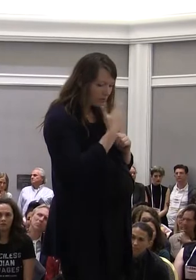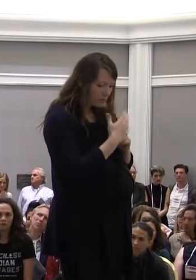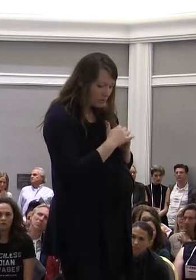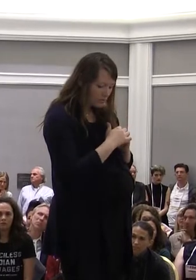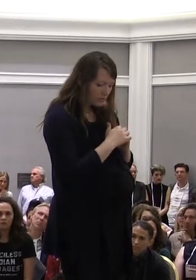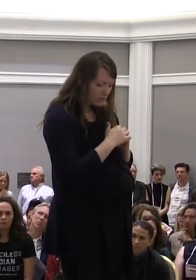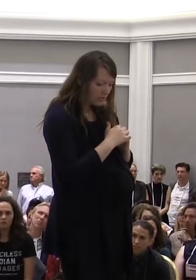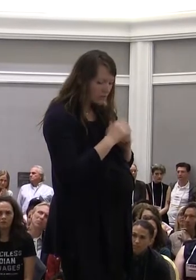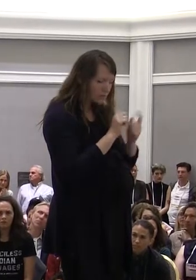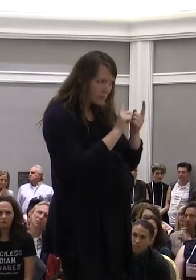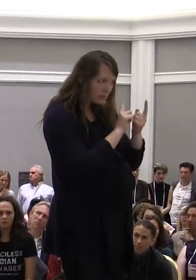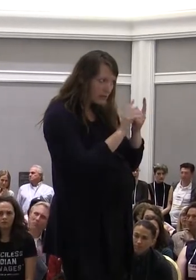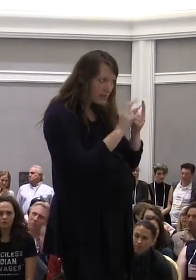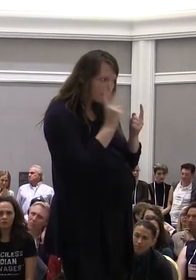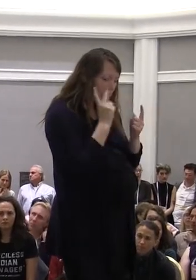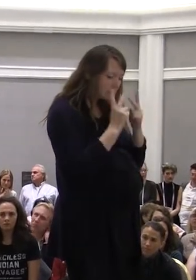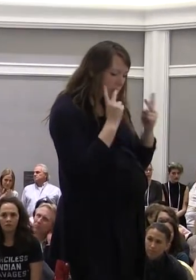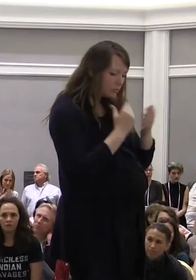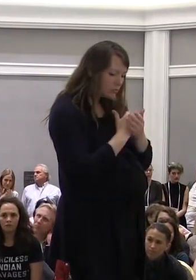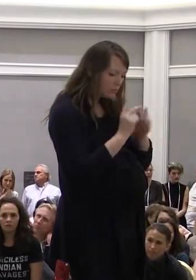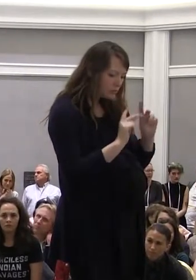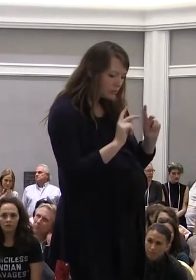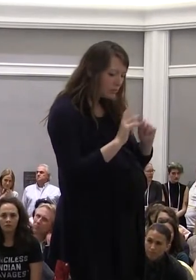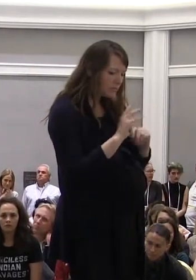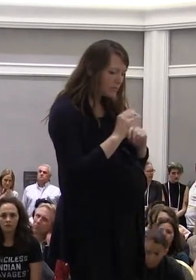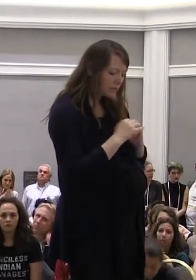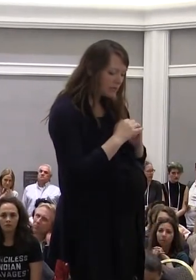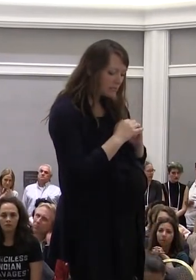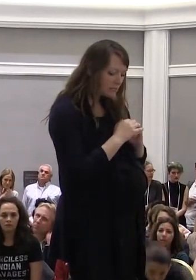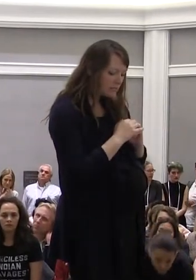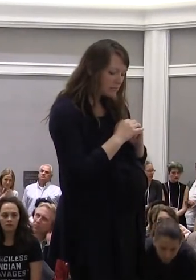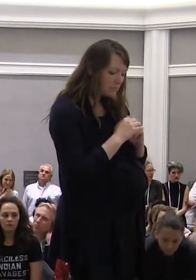and see the people all around me.